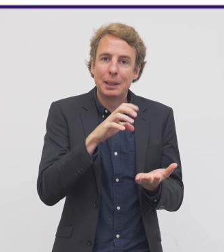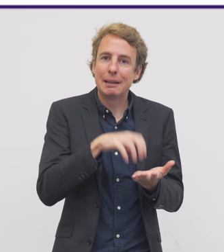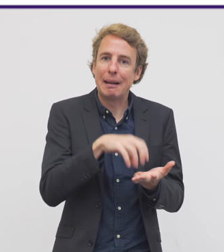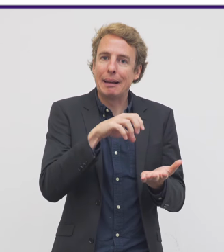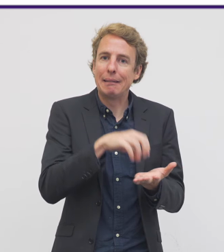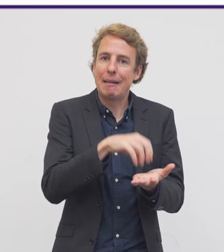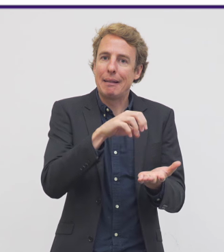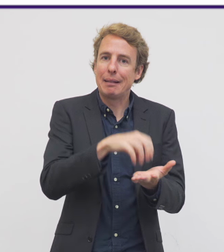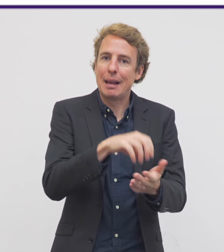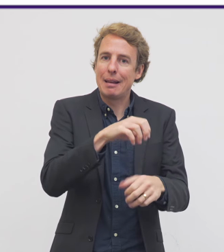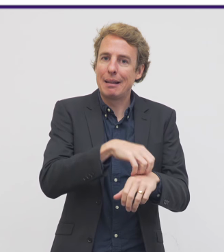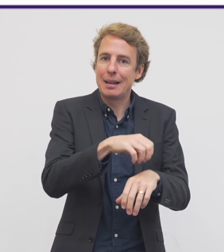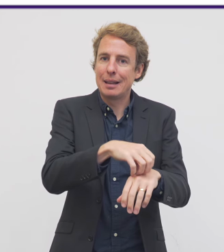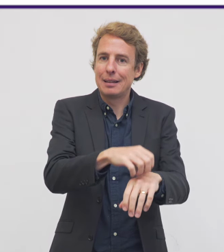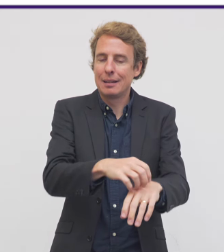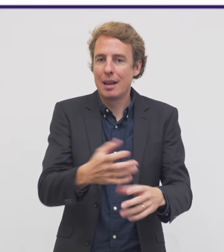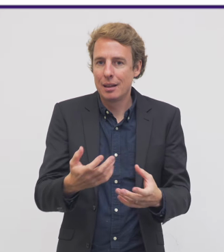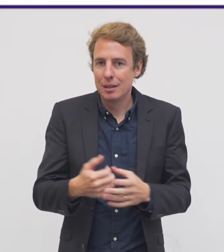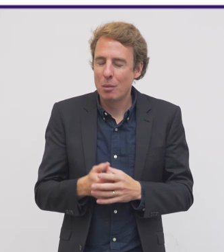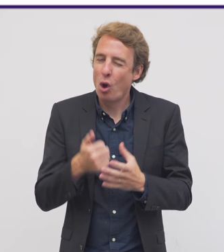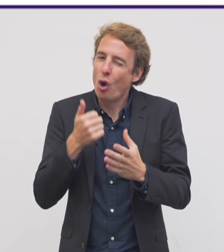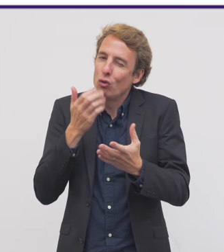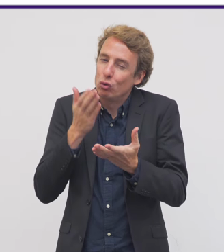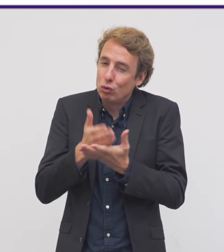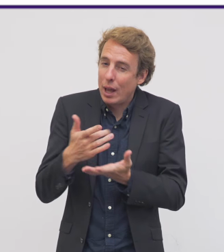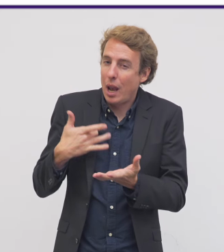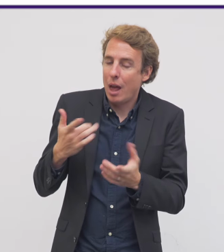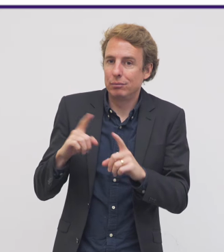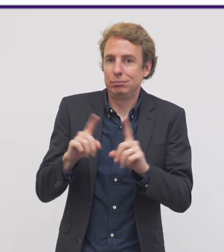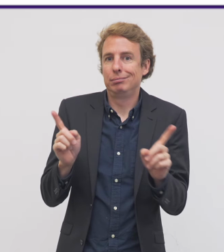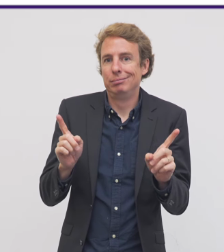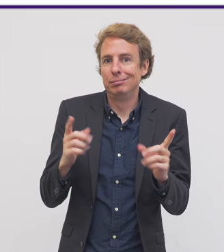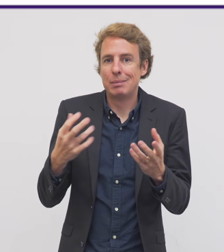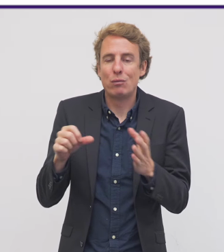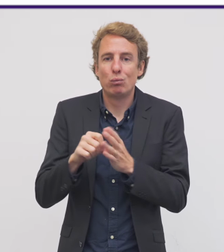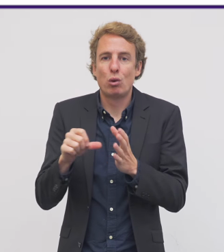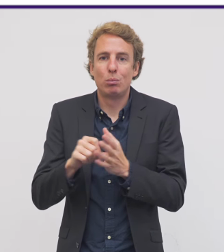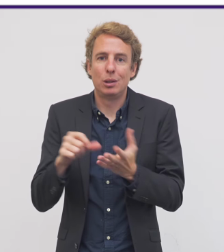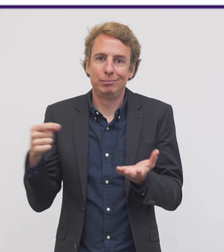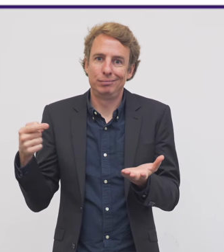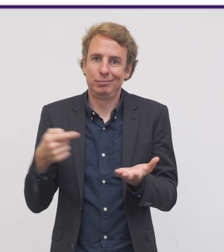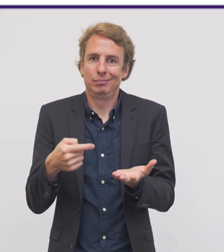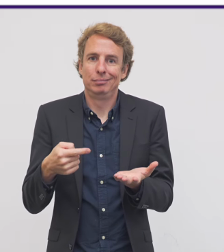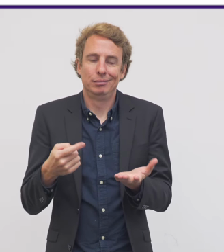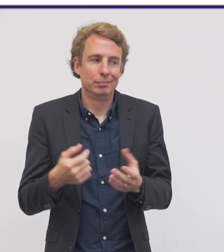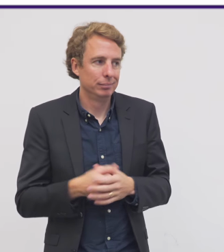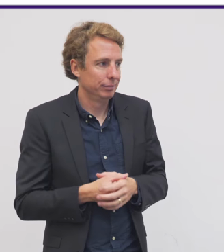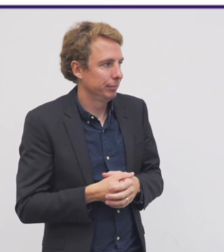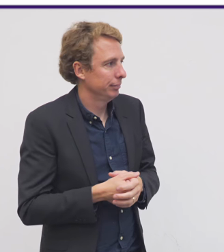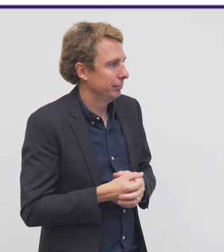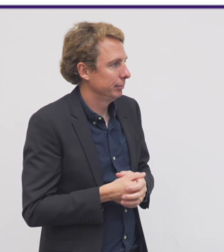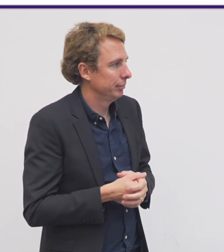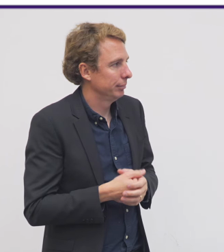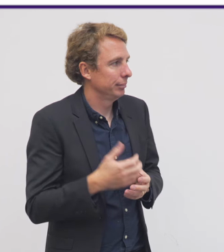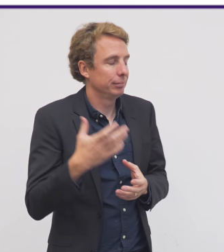reality is often quite a little bit different. We get problems like this. You want to do your deploy,